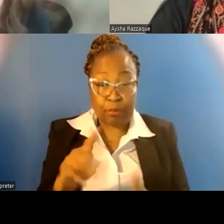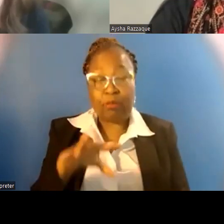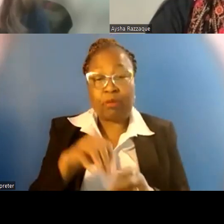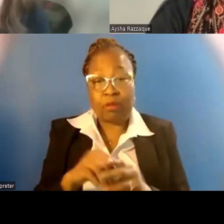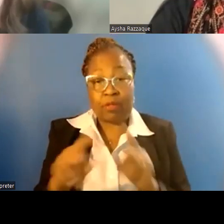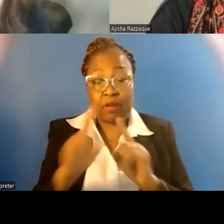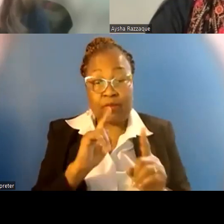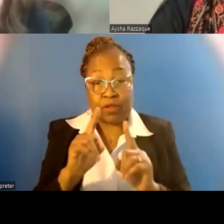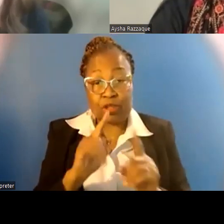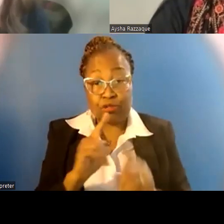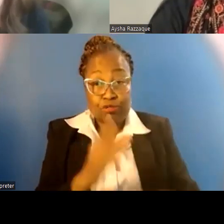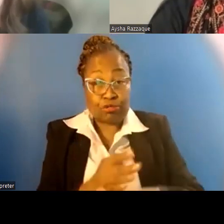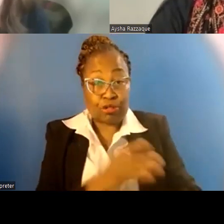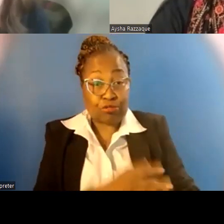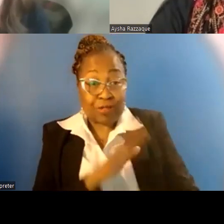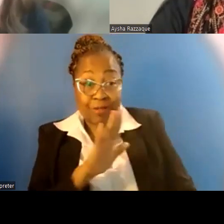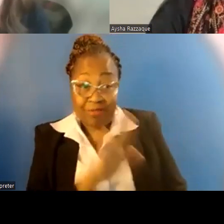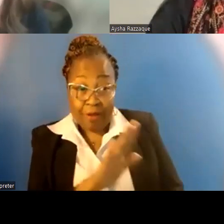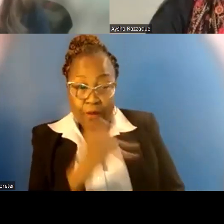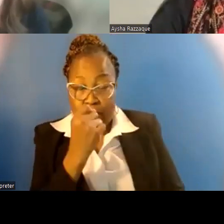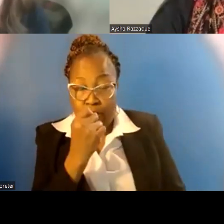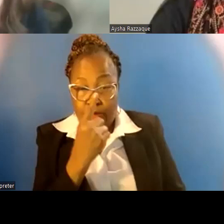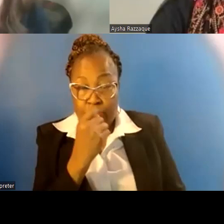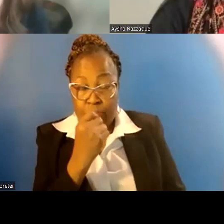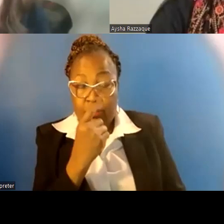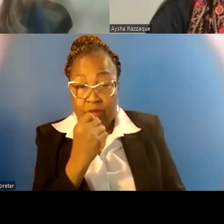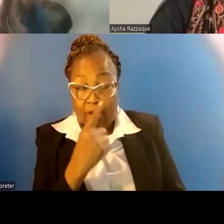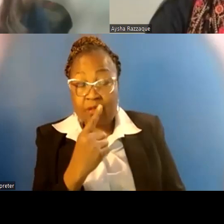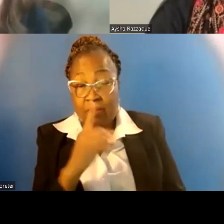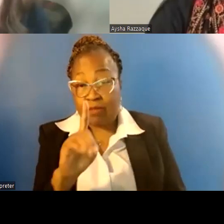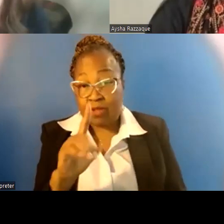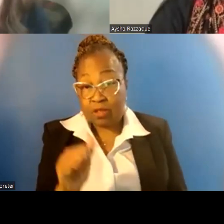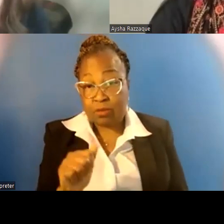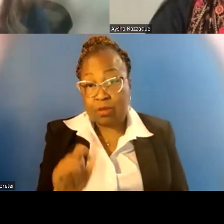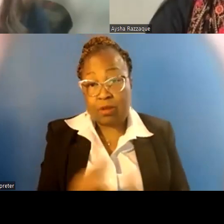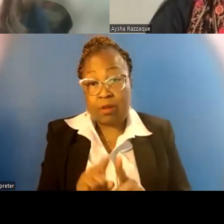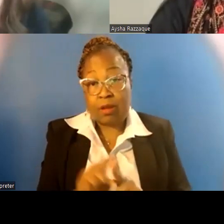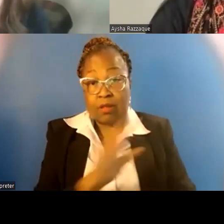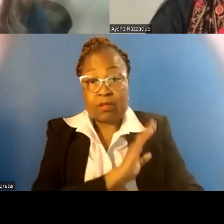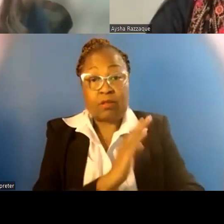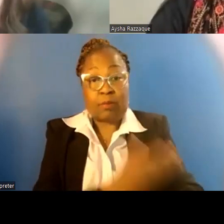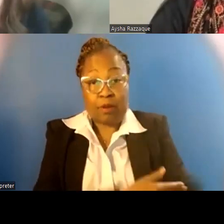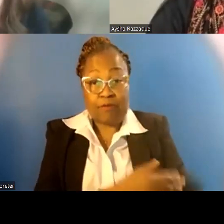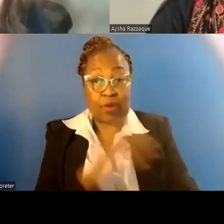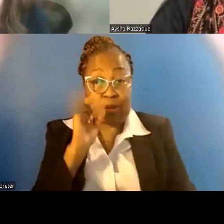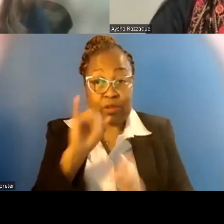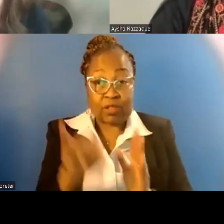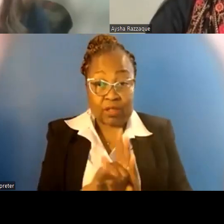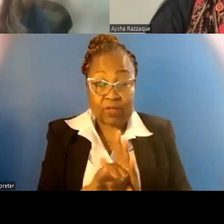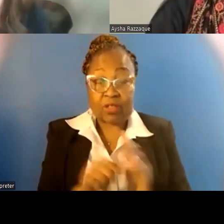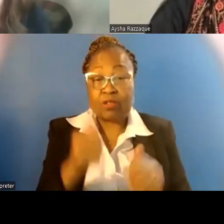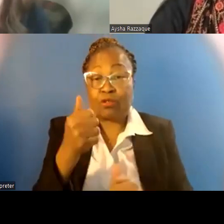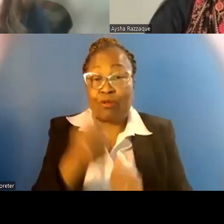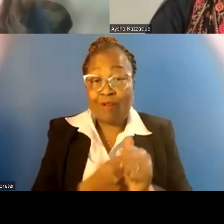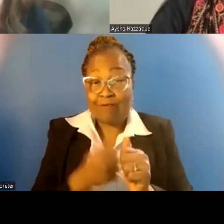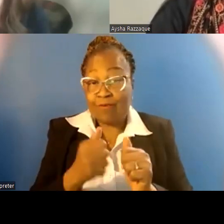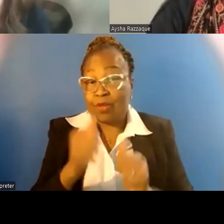of disability as a powerful identity. So each semester they are coming up with new ways